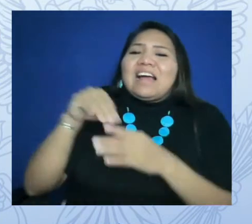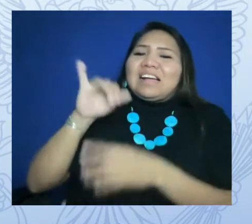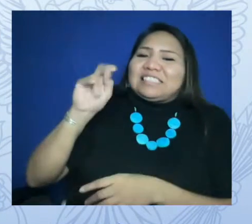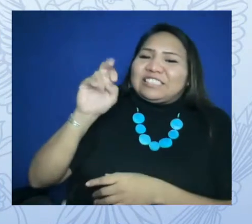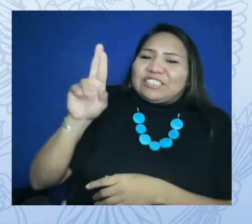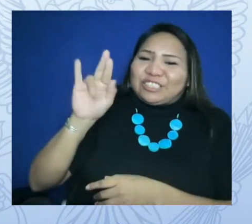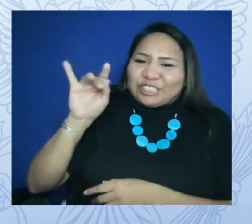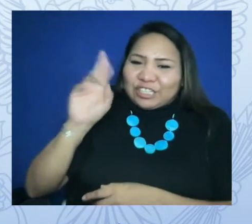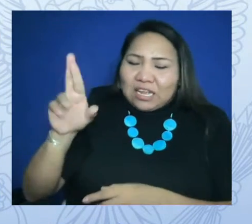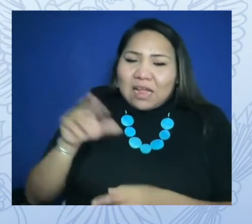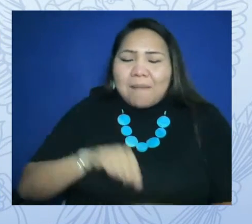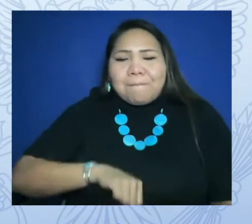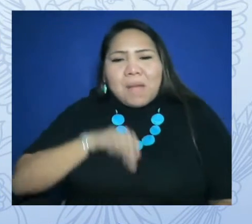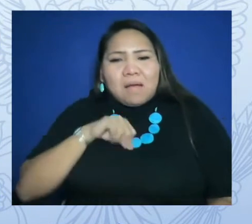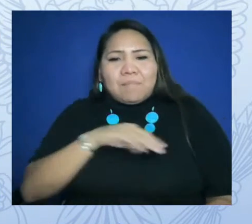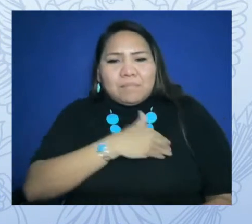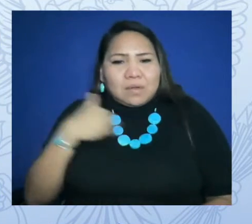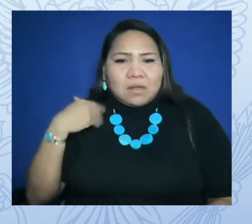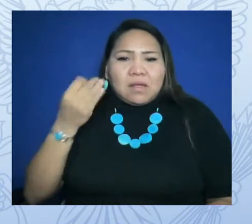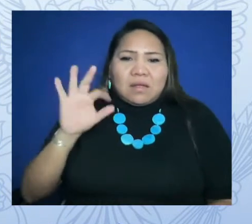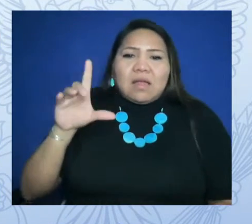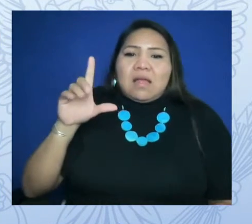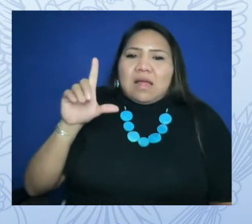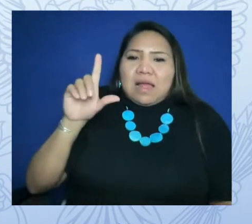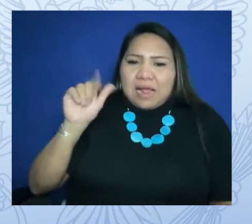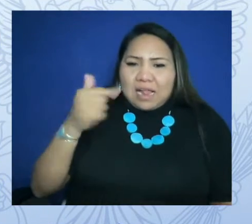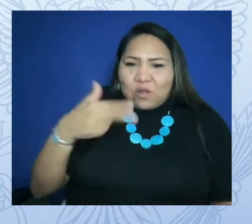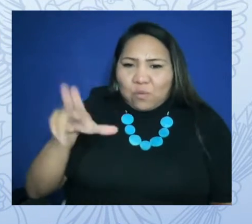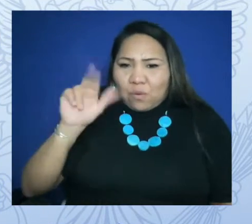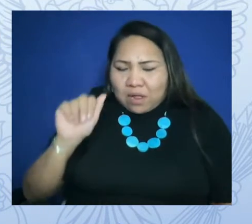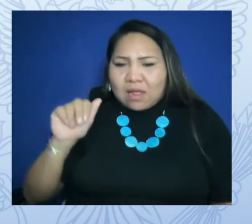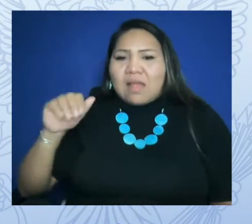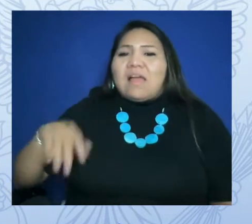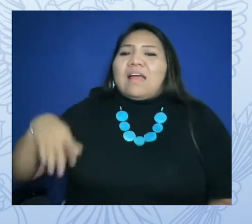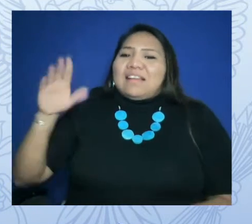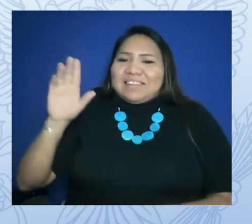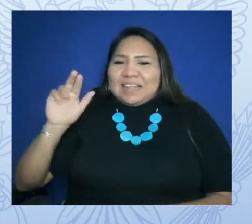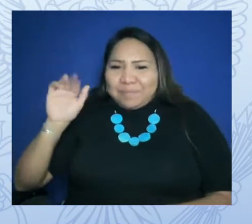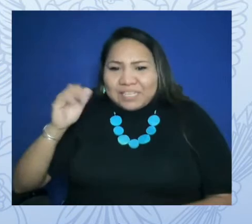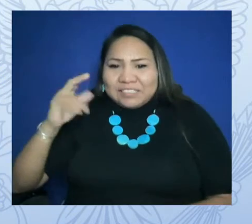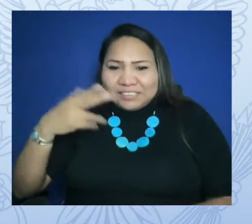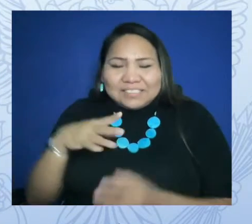It's an honor to join you at the White House's Native American Heritage Month celebration.